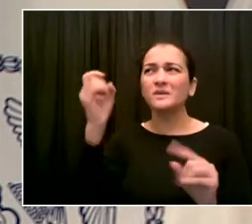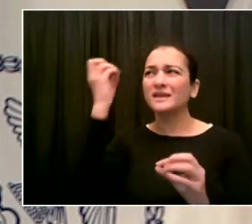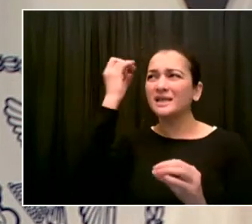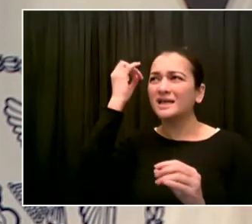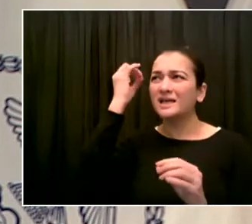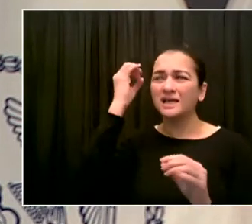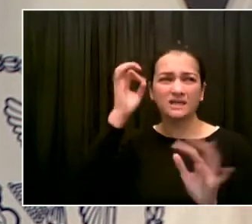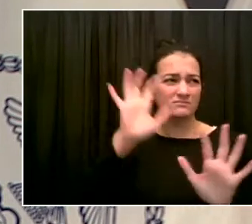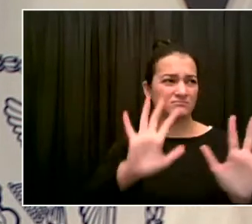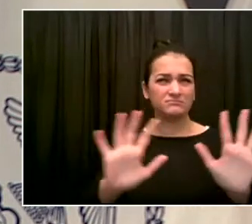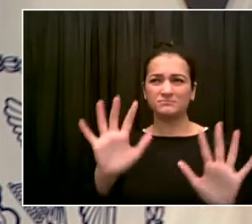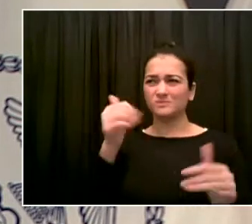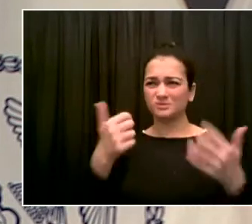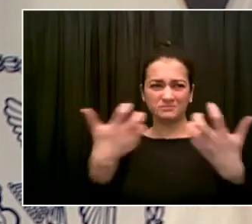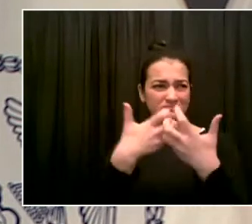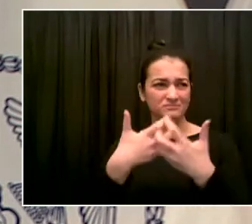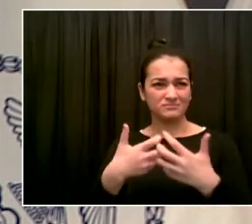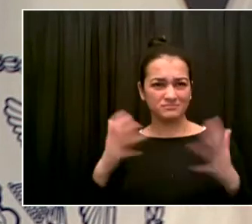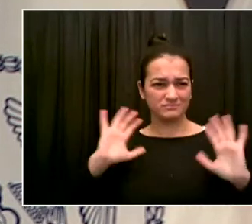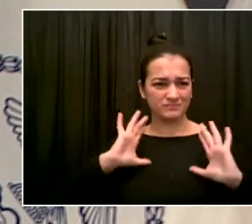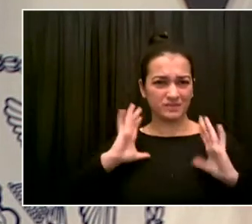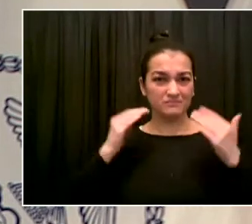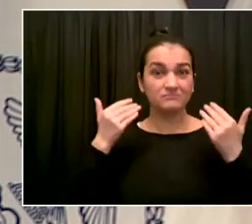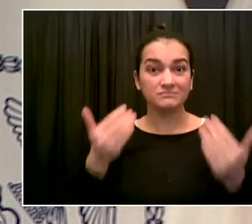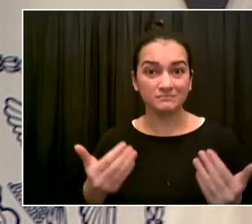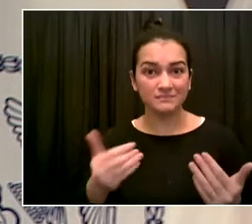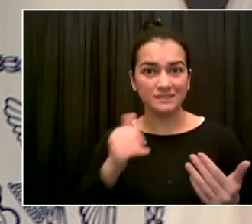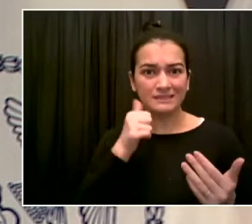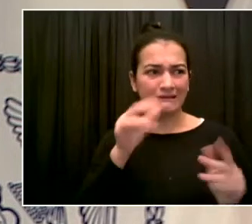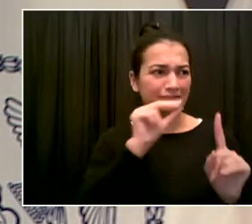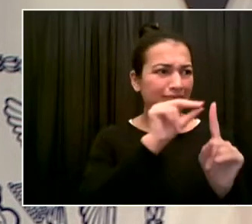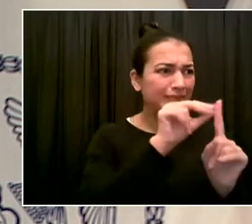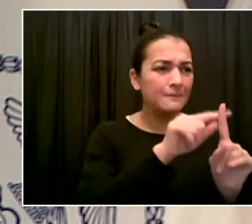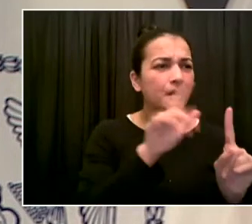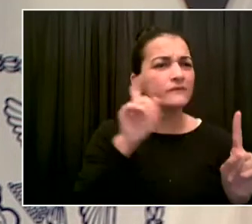THERE ARE SOME PLACES WERE SOMETHING MAKES SENSE AND THIS MAKES SENSE EOVRLAL.